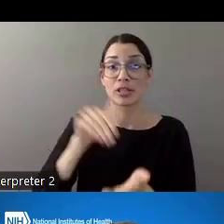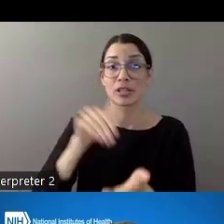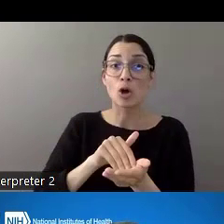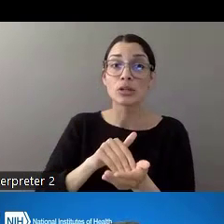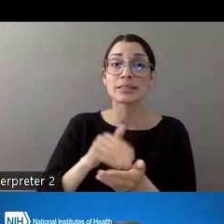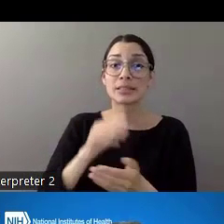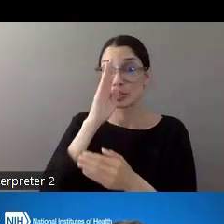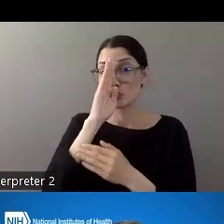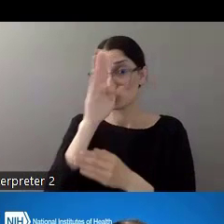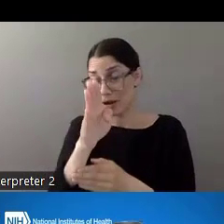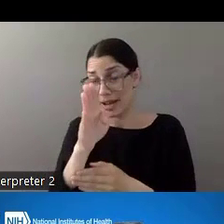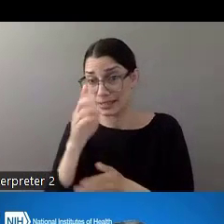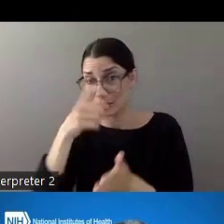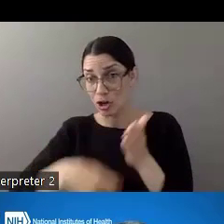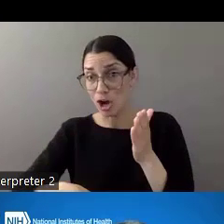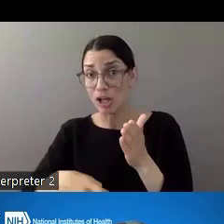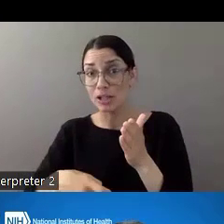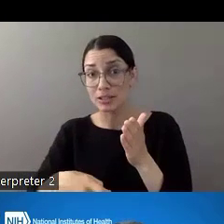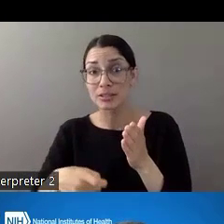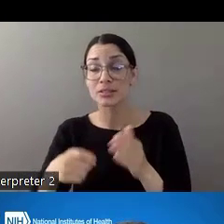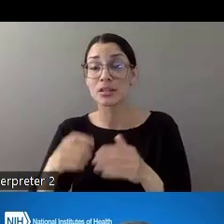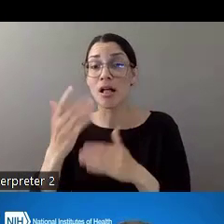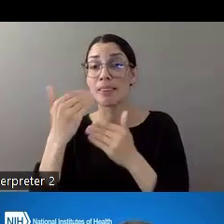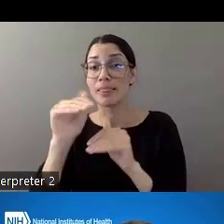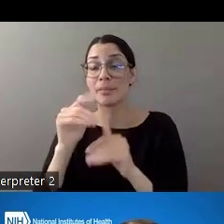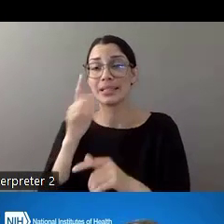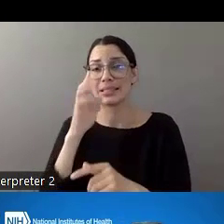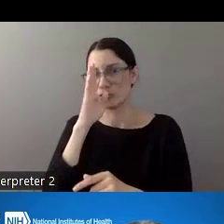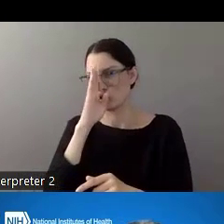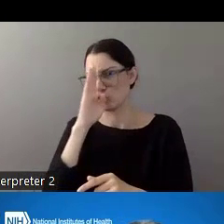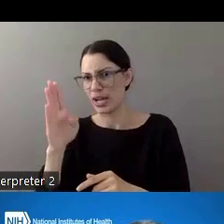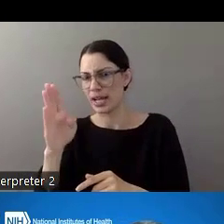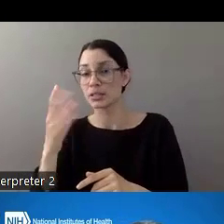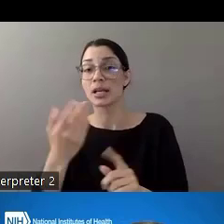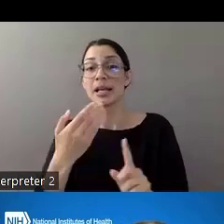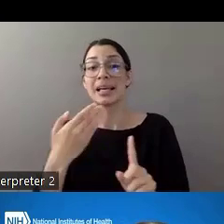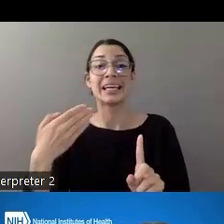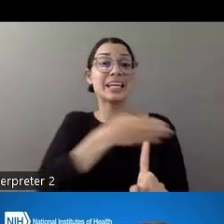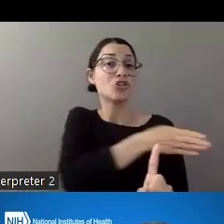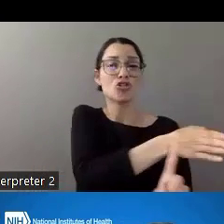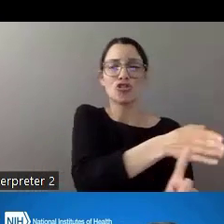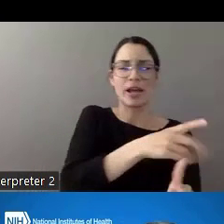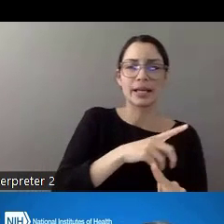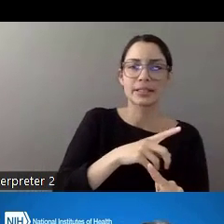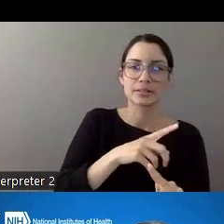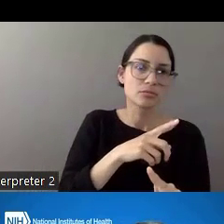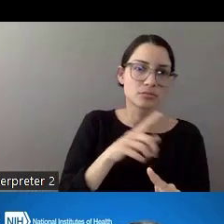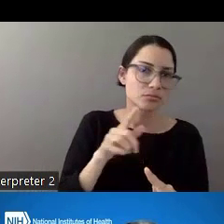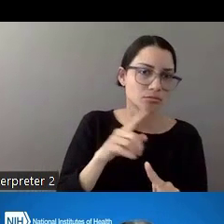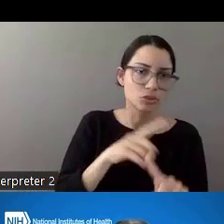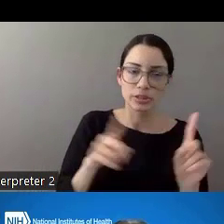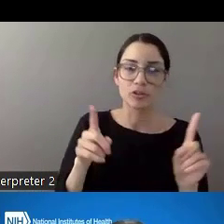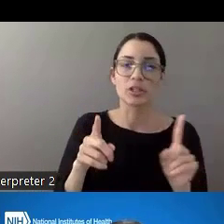for the R15 is a direct cost limit. So indirect and F&A goes on top of that. And all the sorts of research expenses